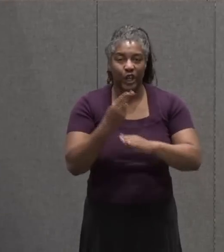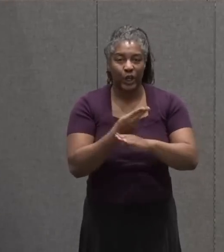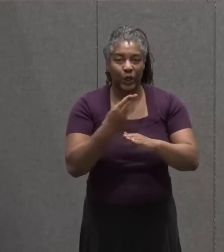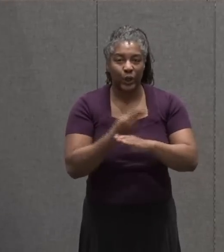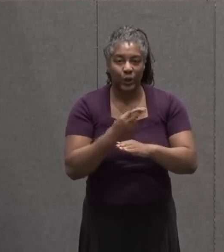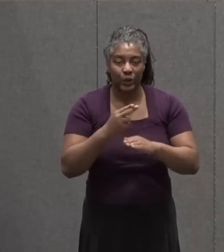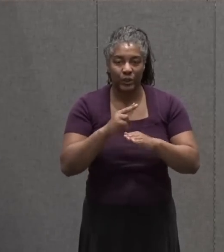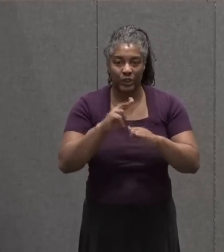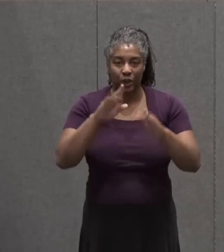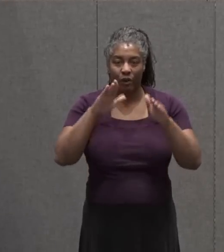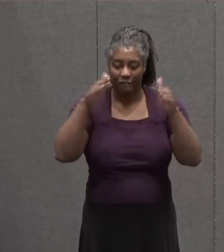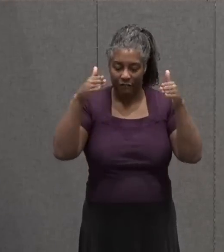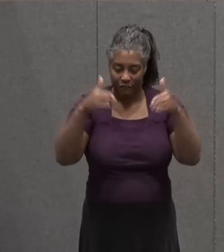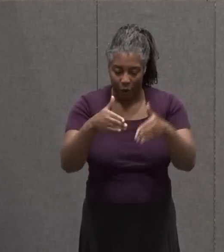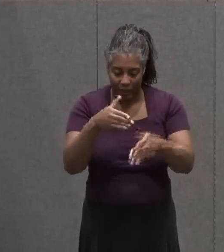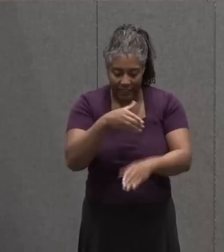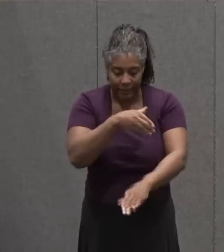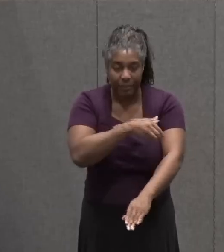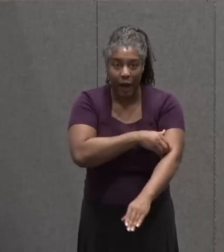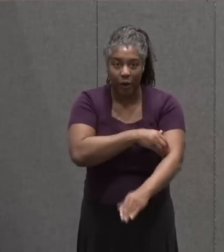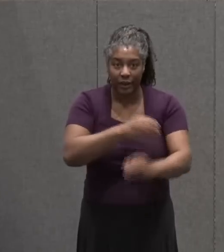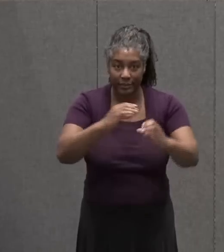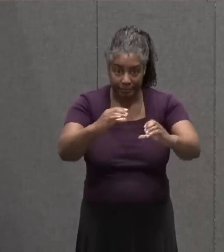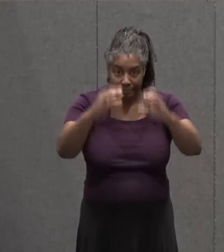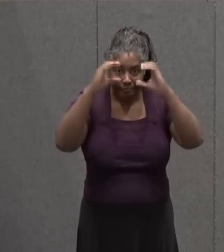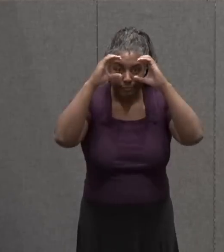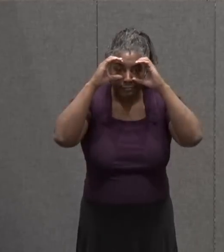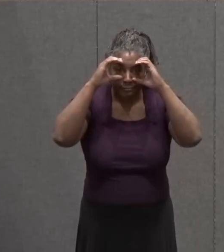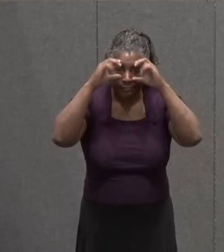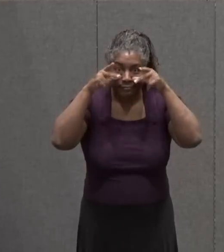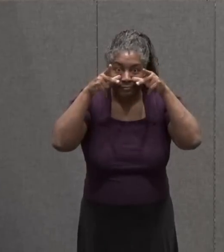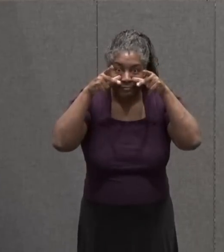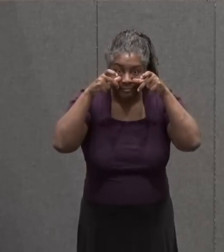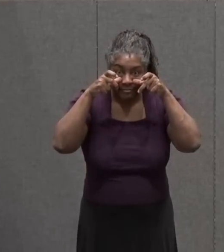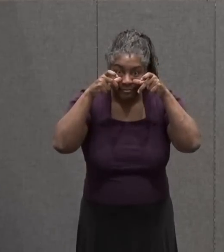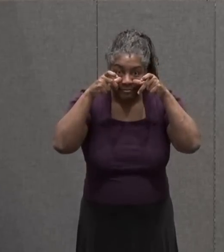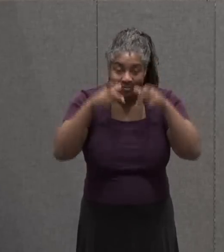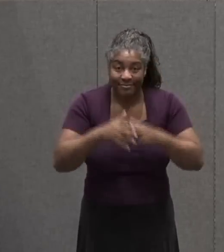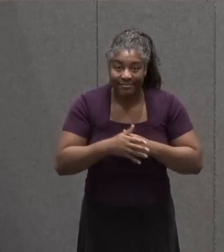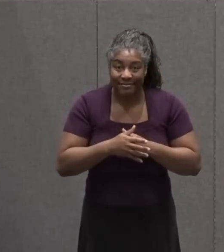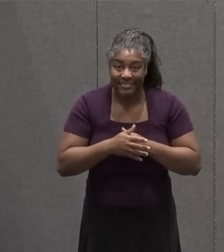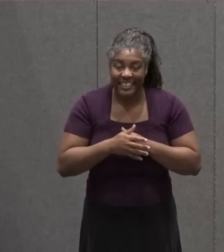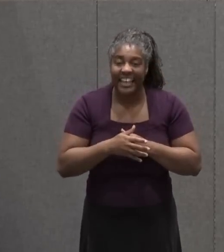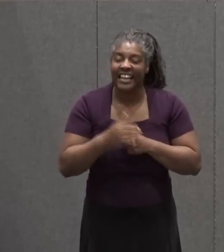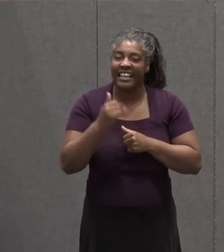and instead of saying the word hat, we are going